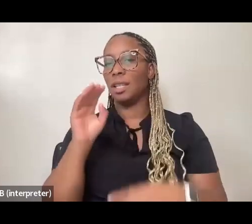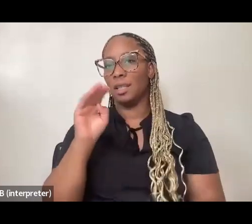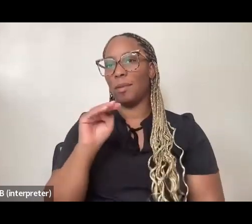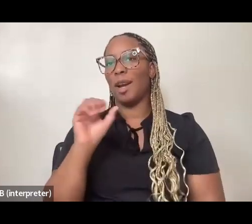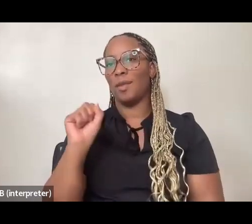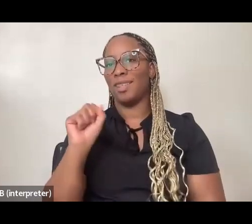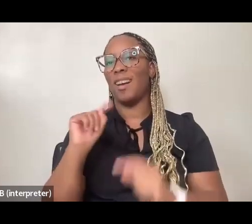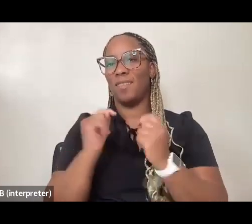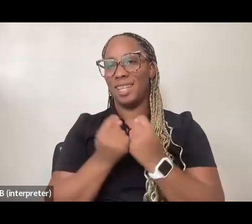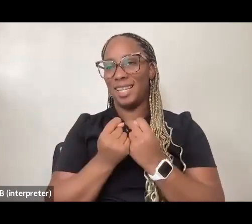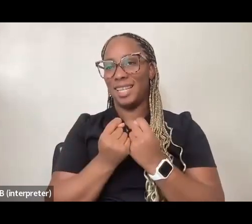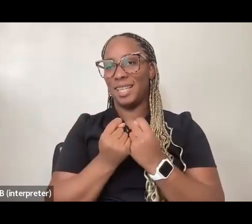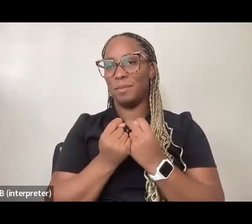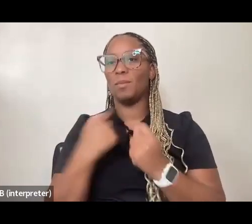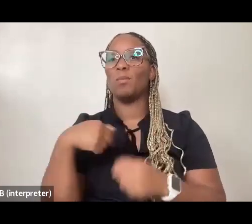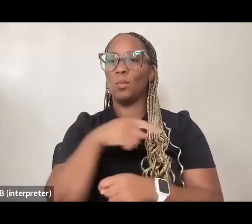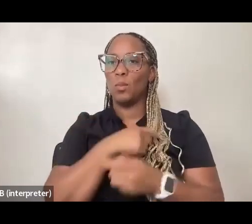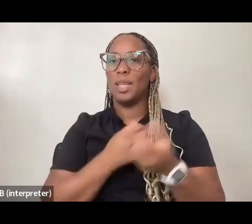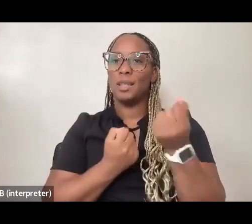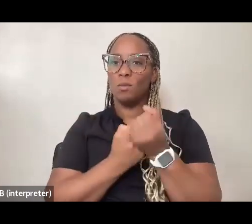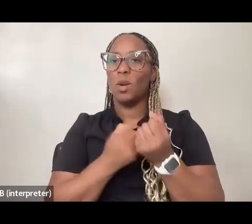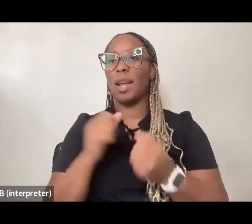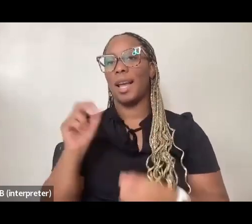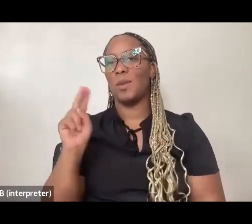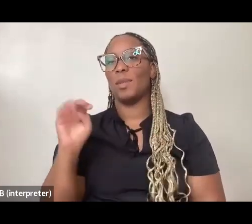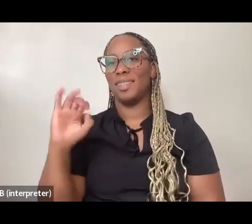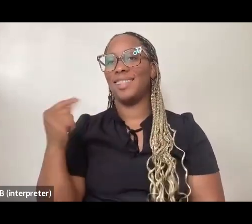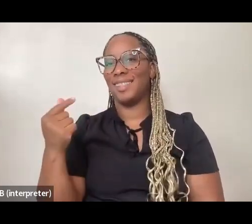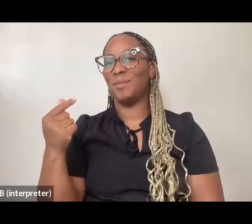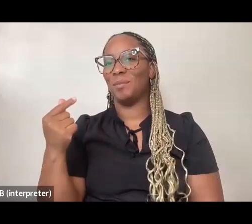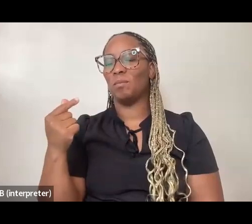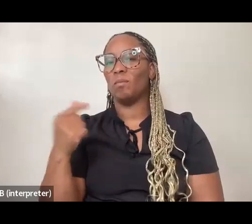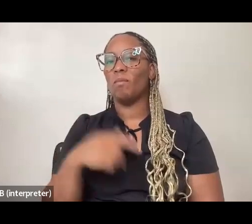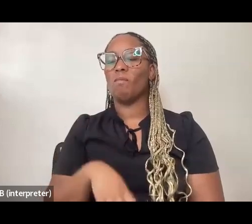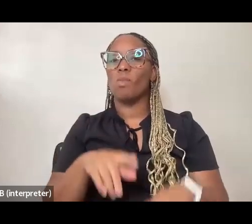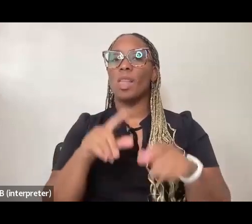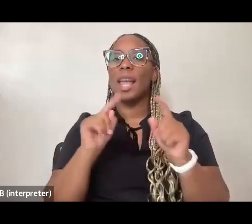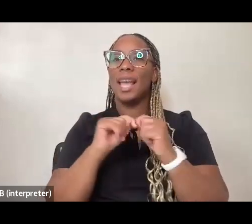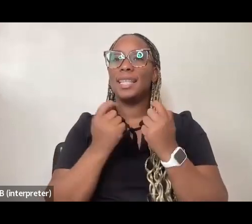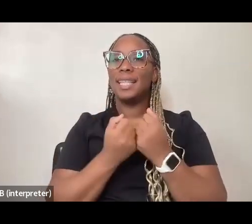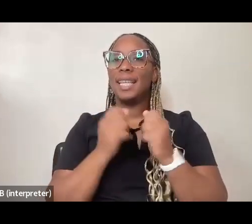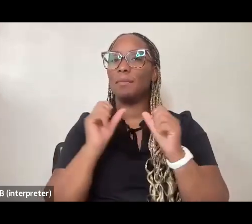another one we support at UNCG. Teams can auto generate both